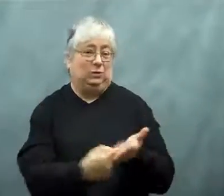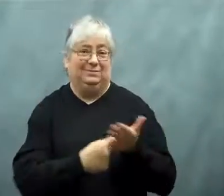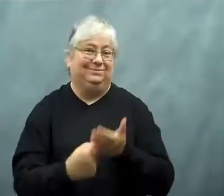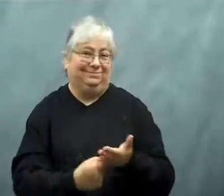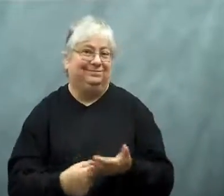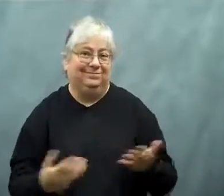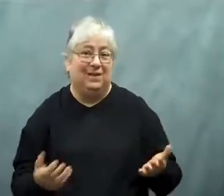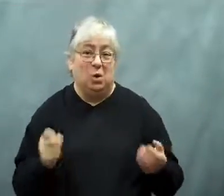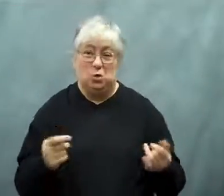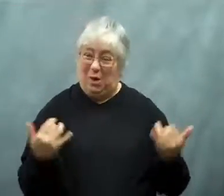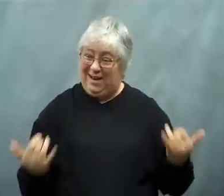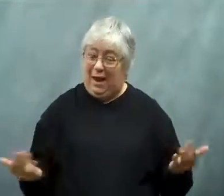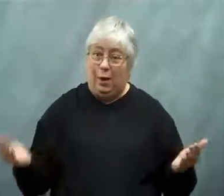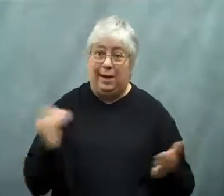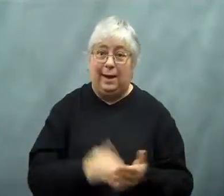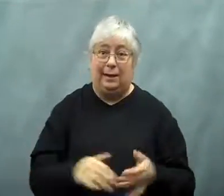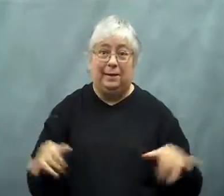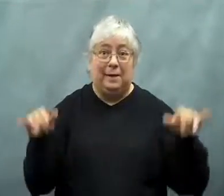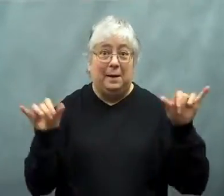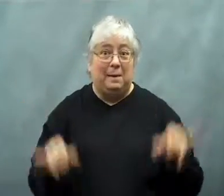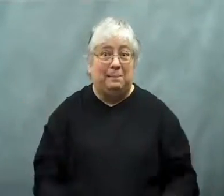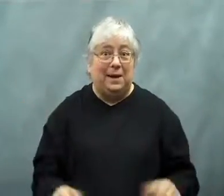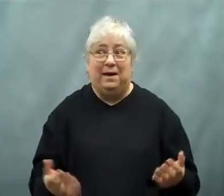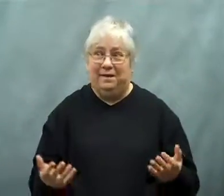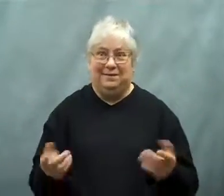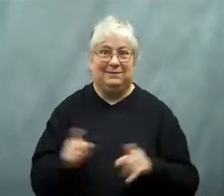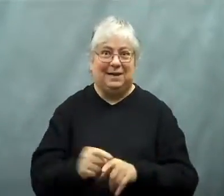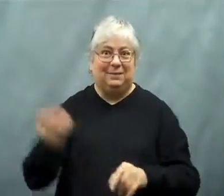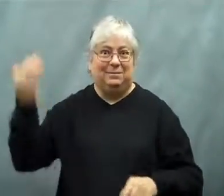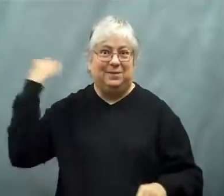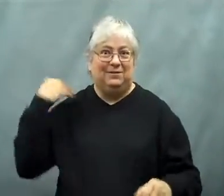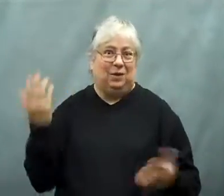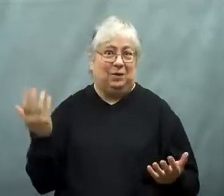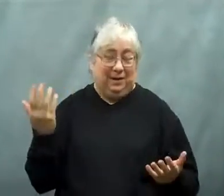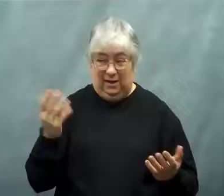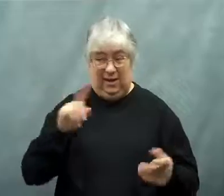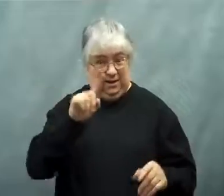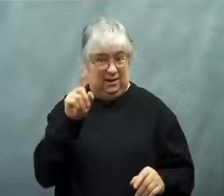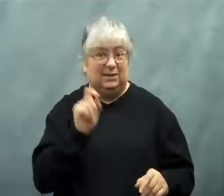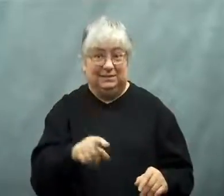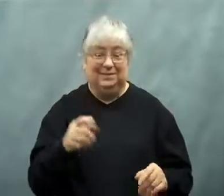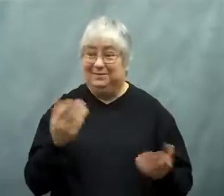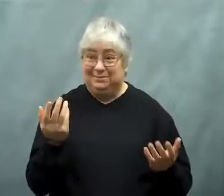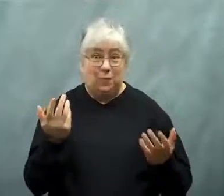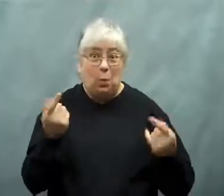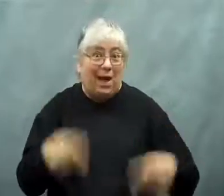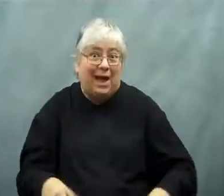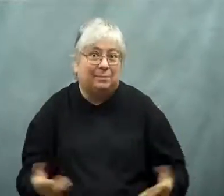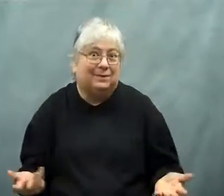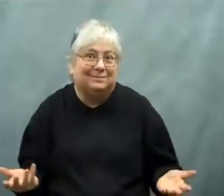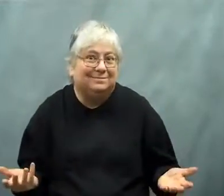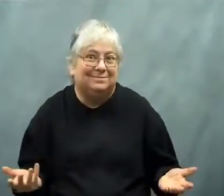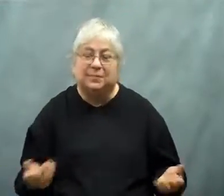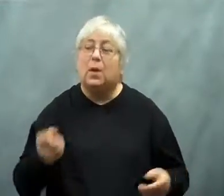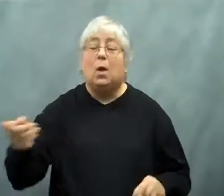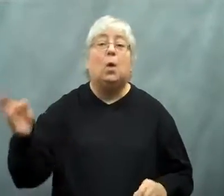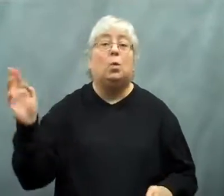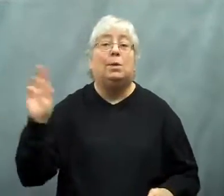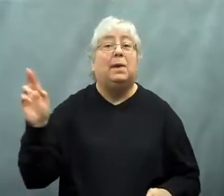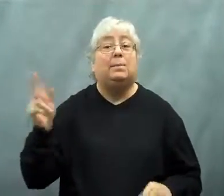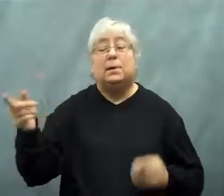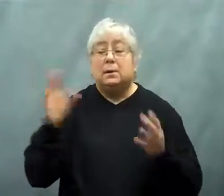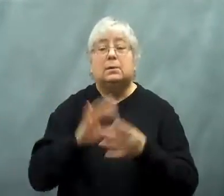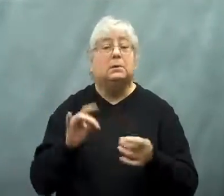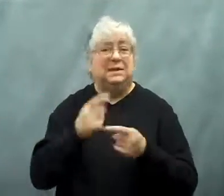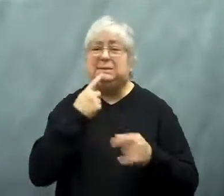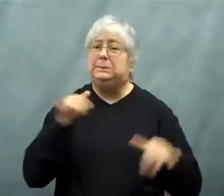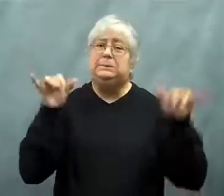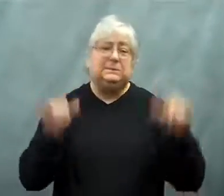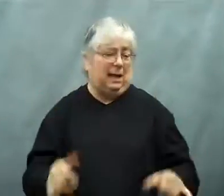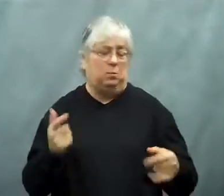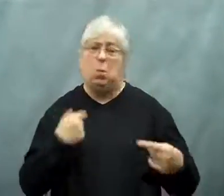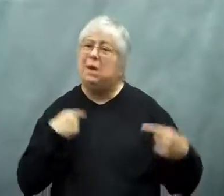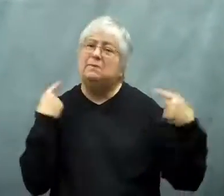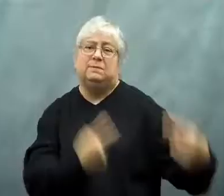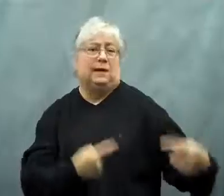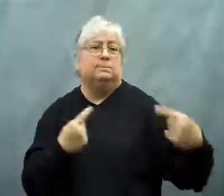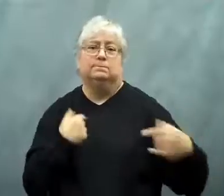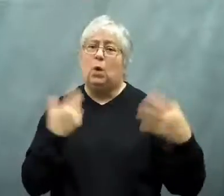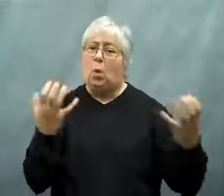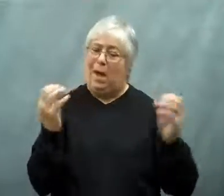They have to discuss it, or it might be a rerun of what happened last time.